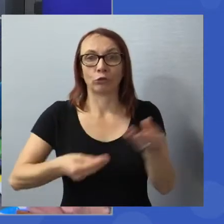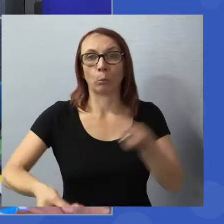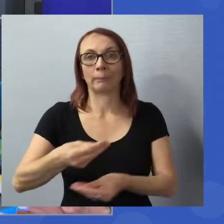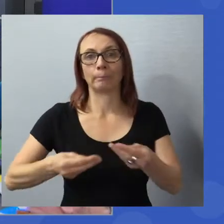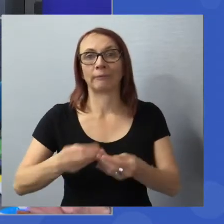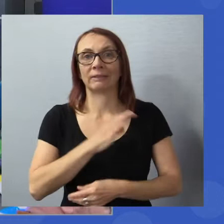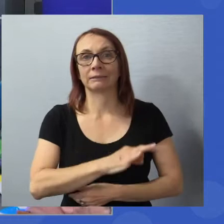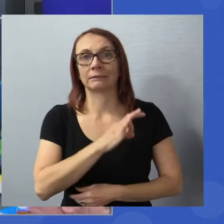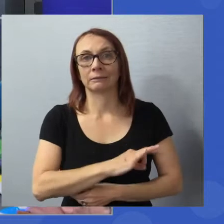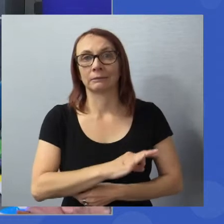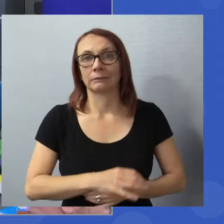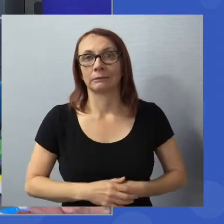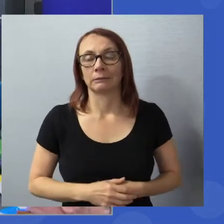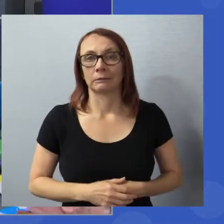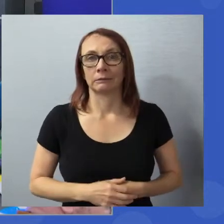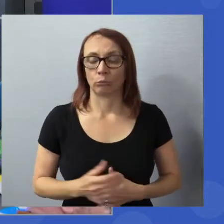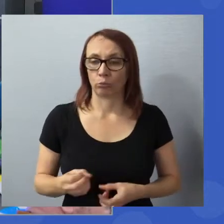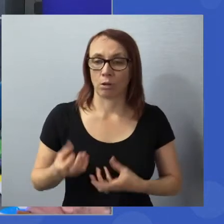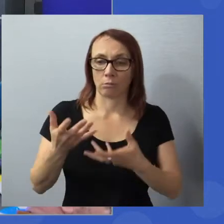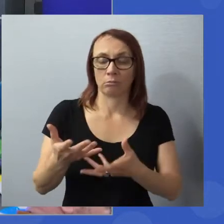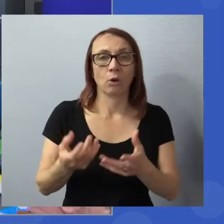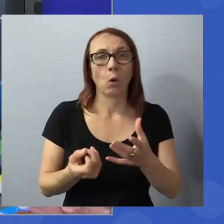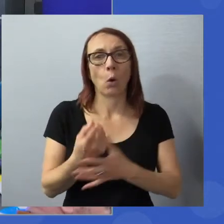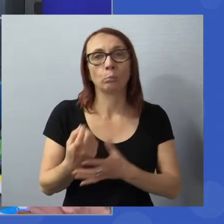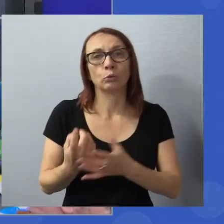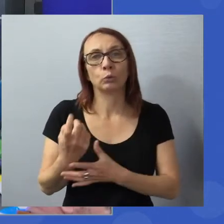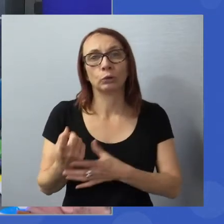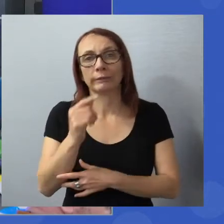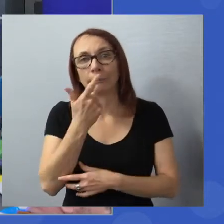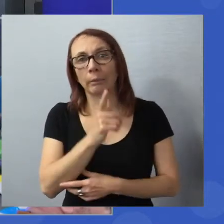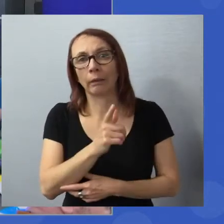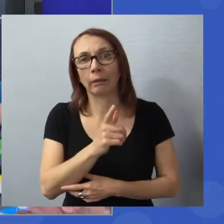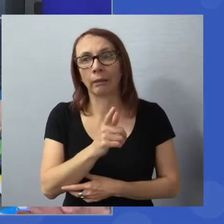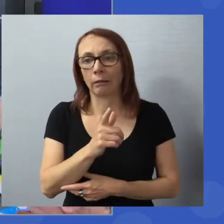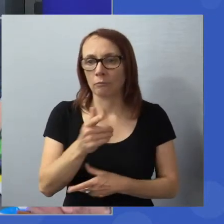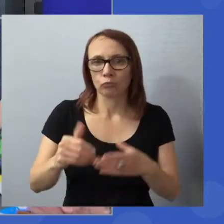it will provide a lot of opportunity for people need to create new jobs new